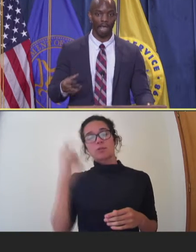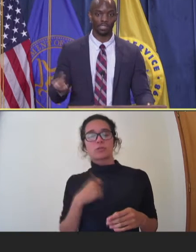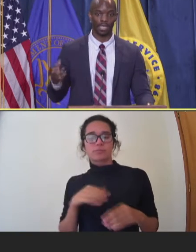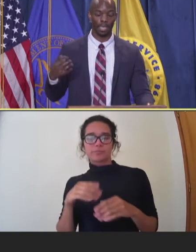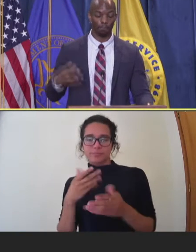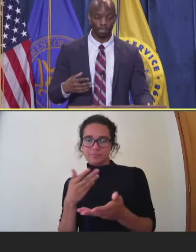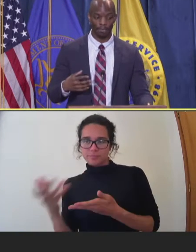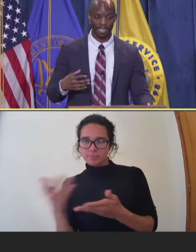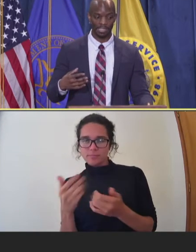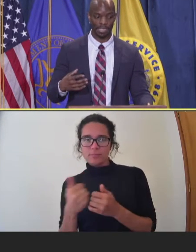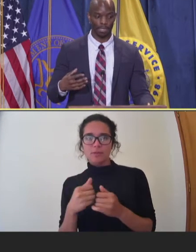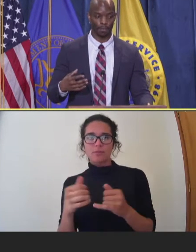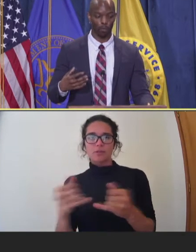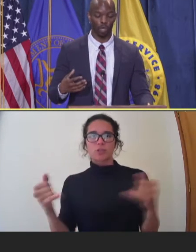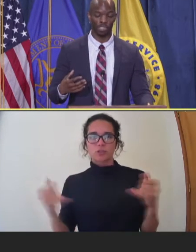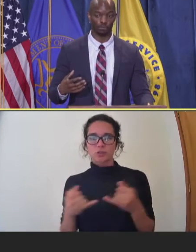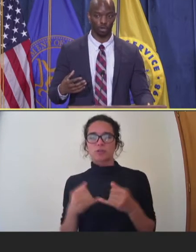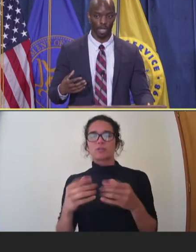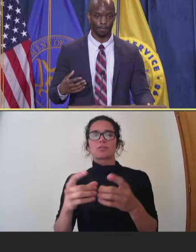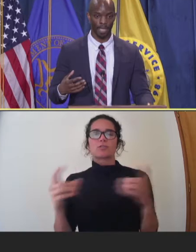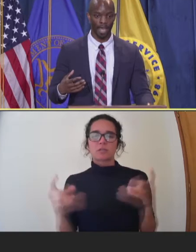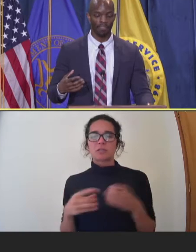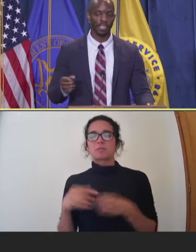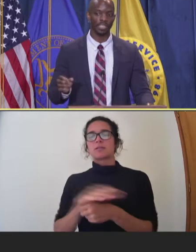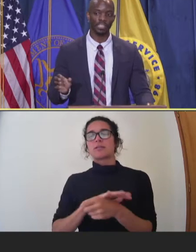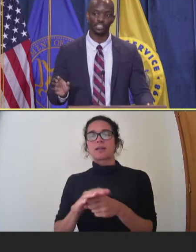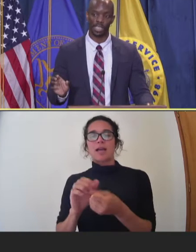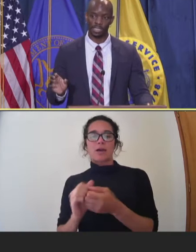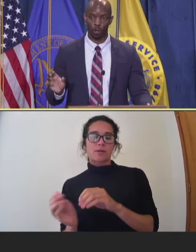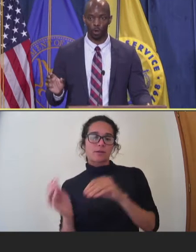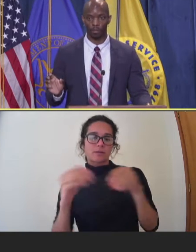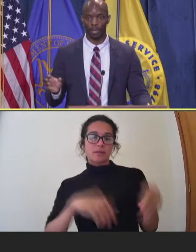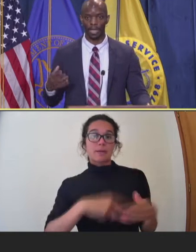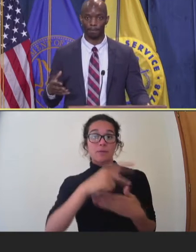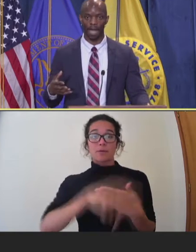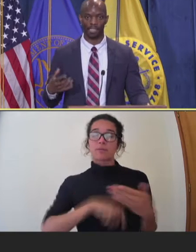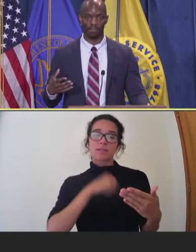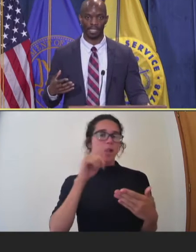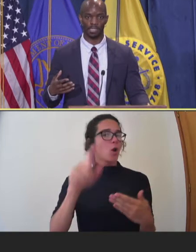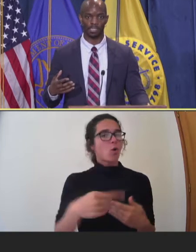to implement Syndemic Wellness Programming. That doesn't just incorporate mpox vaccines,